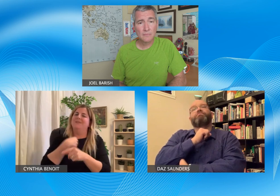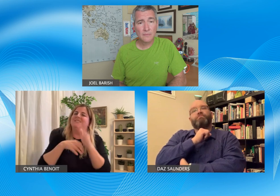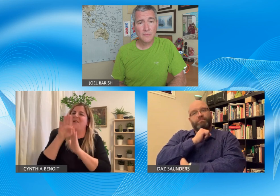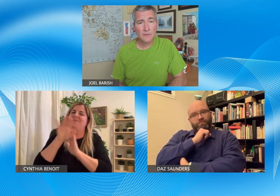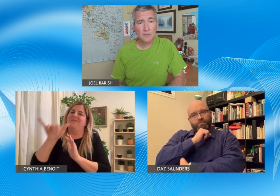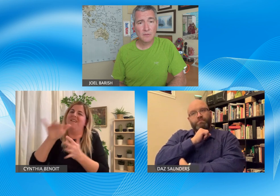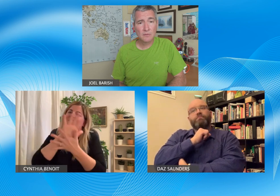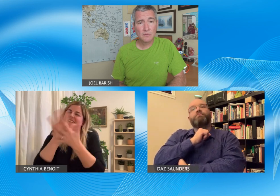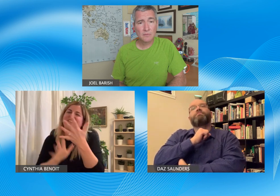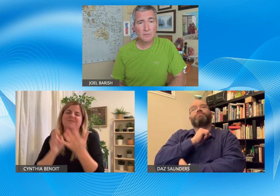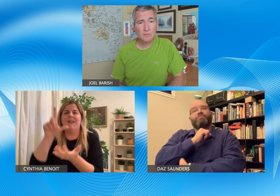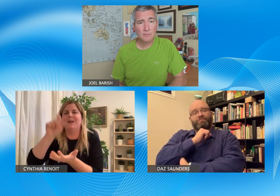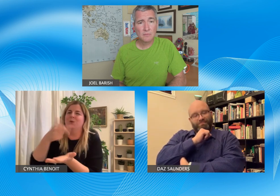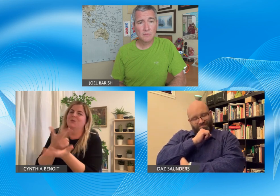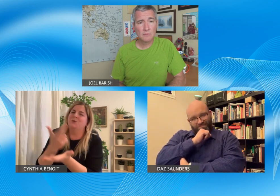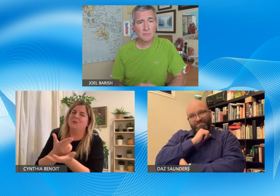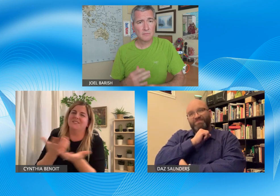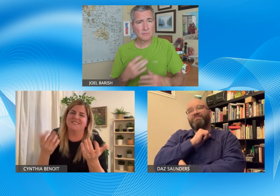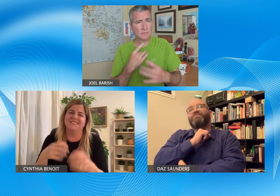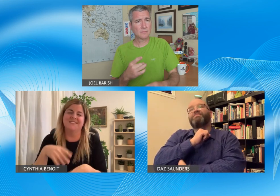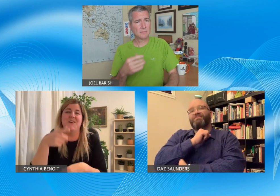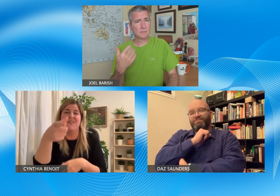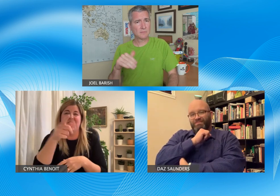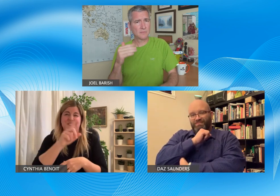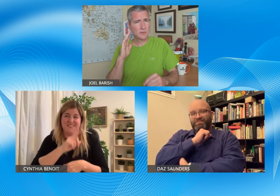conceiving resources, to include these regions as well.